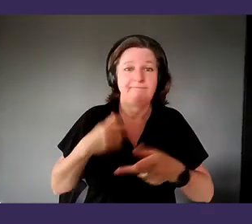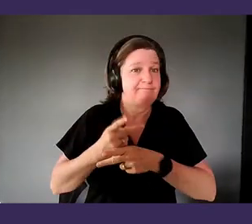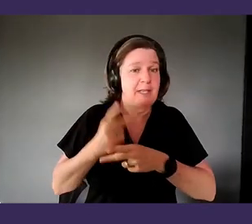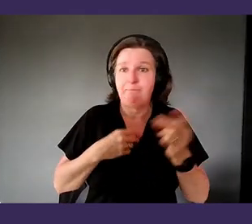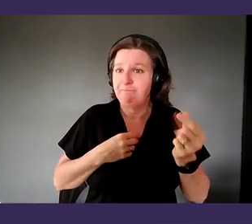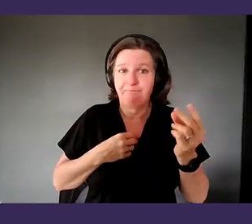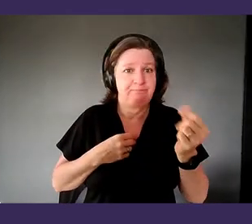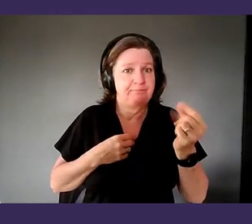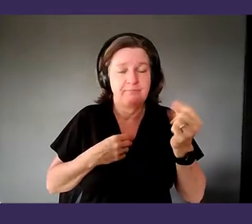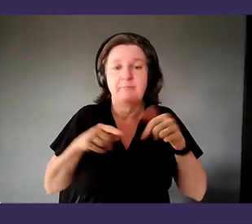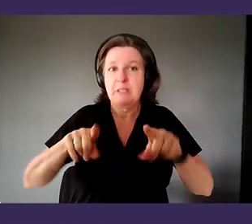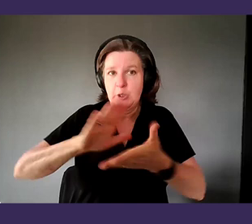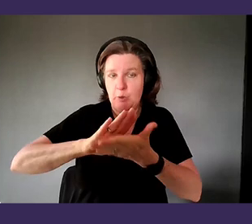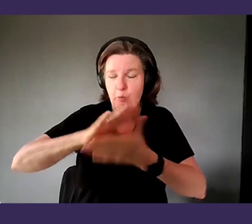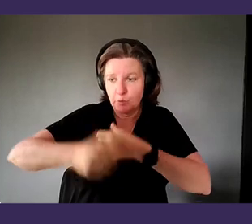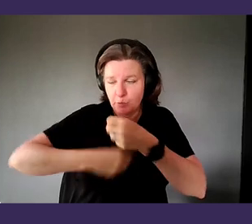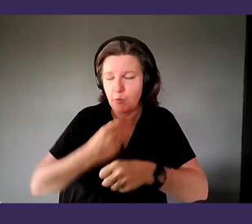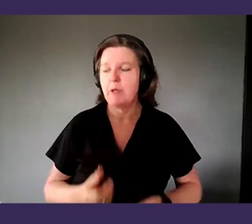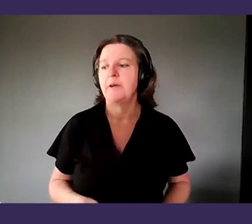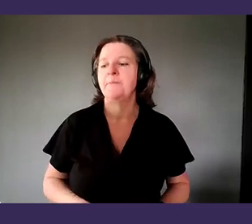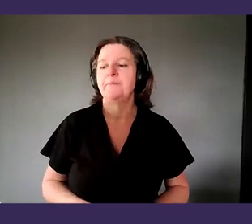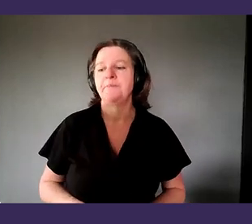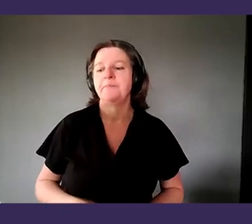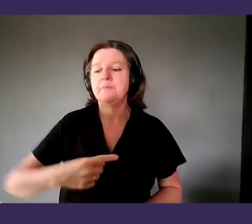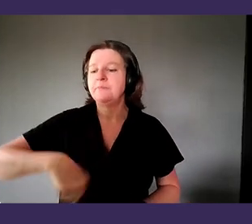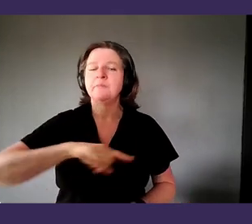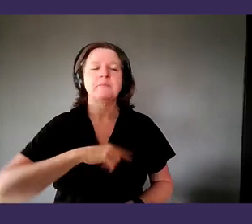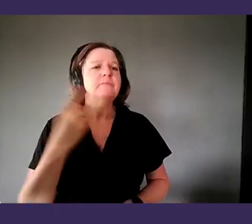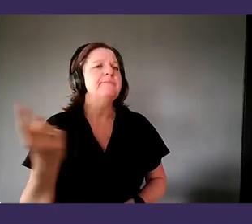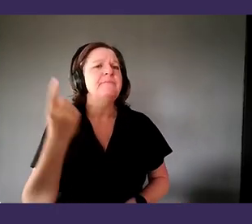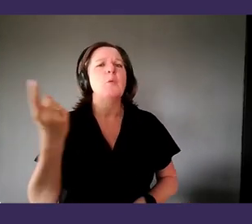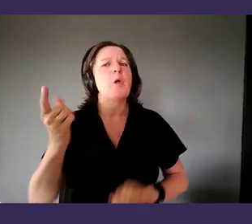During the school years, we were always pushing for communication.